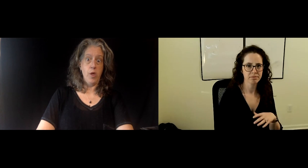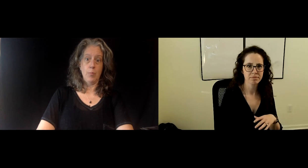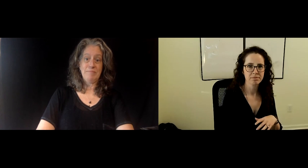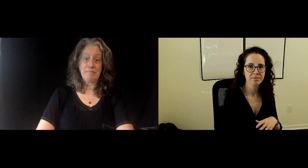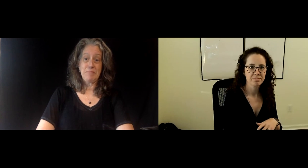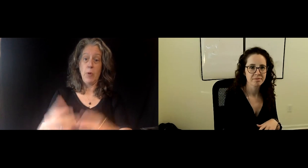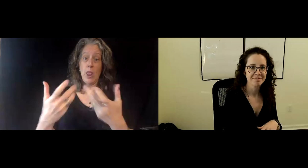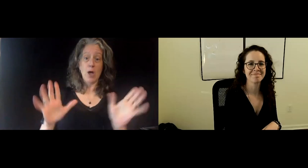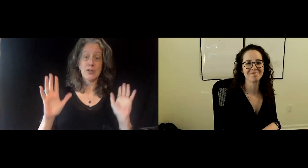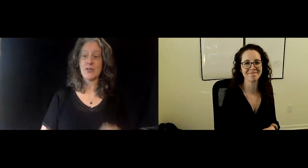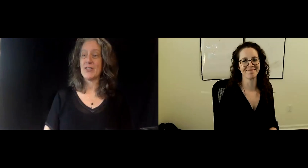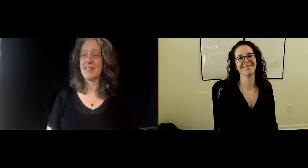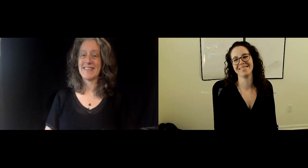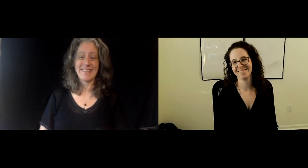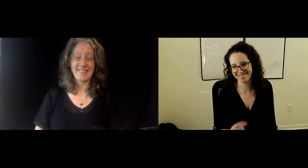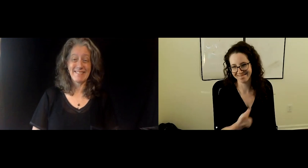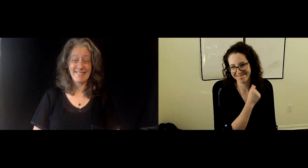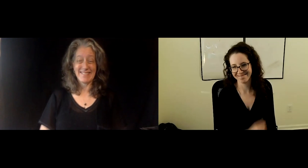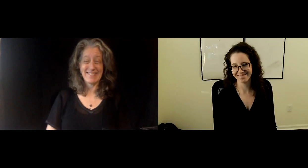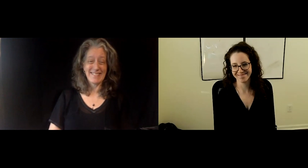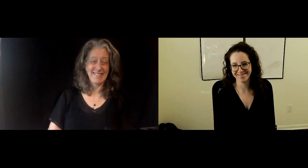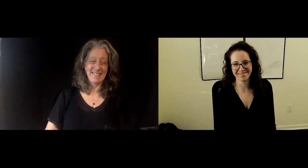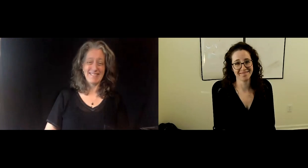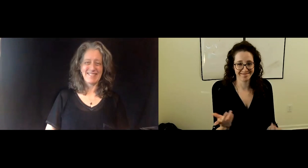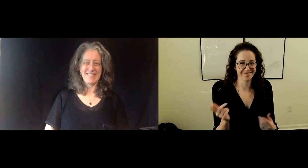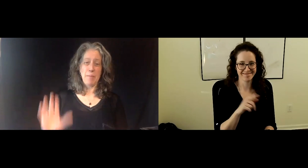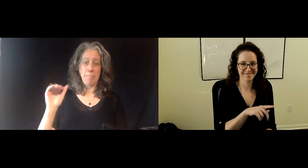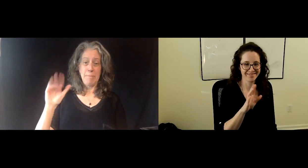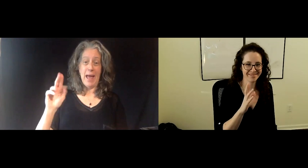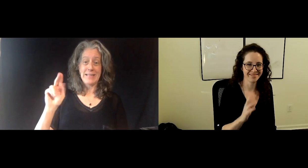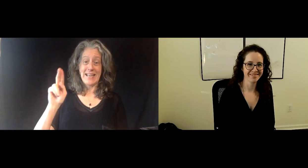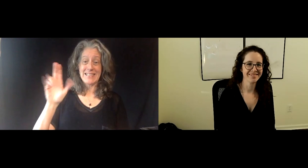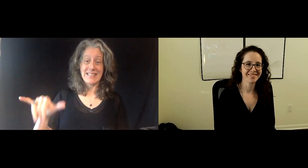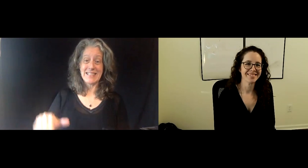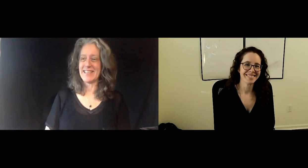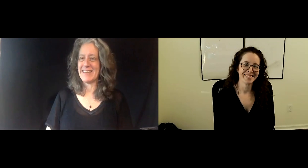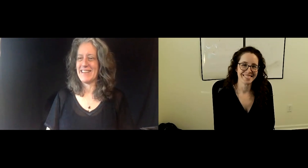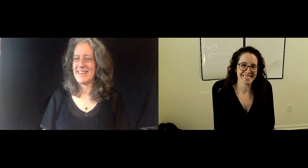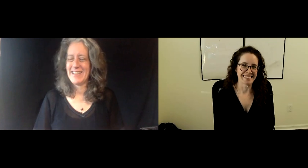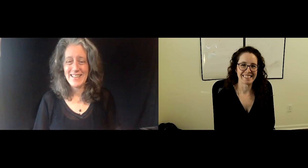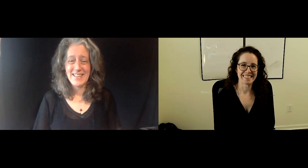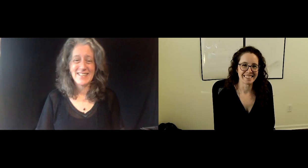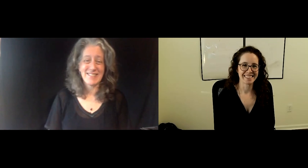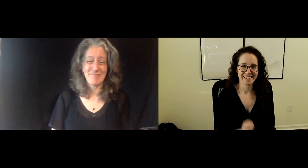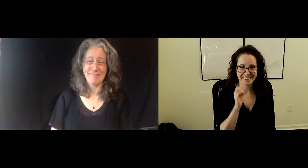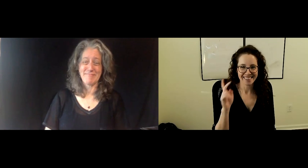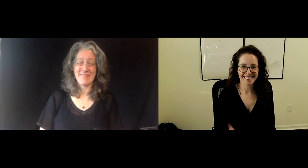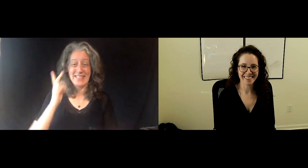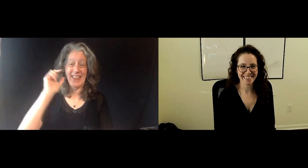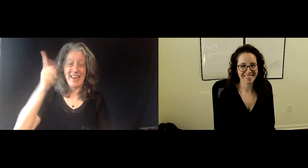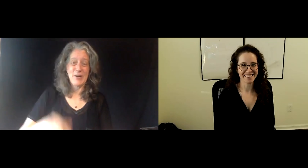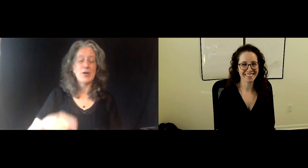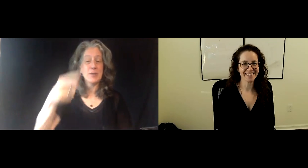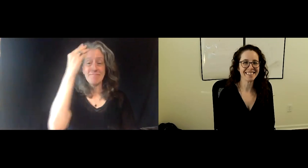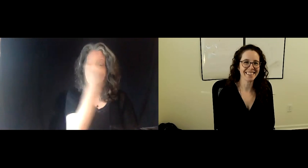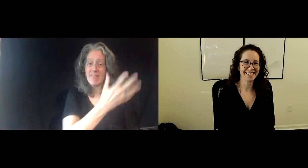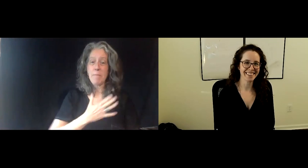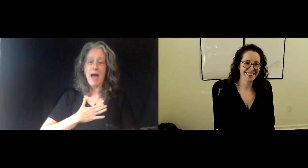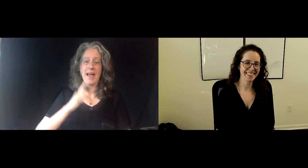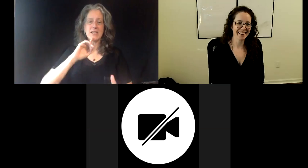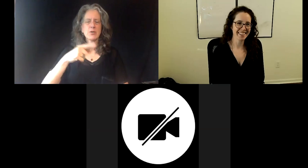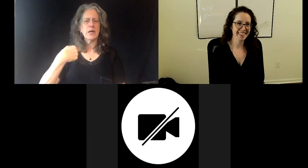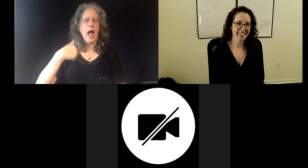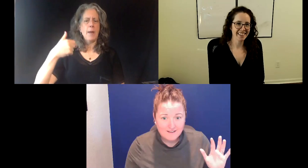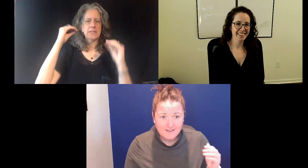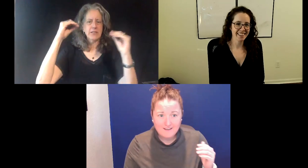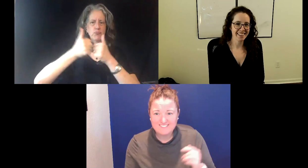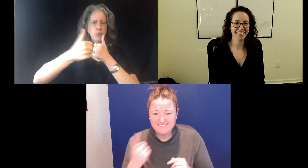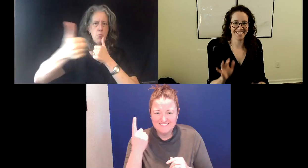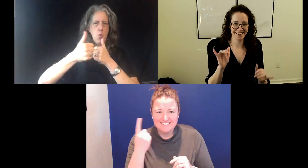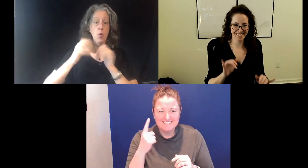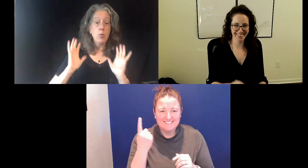oh what happened to nancy uh-oh workshop's over oh bye nancy see you later okay okay